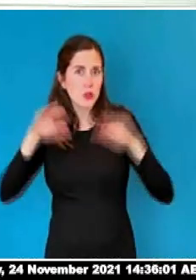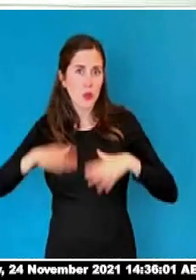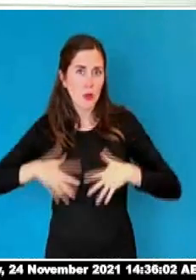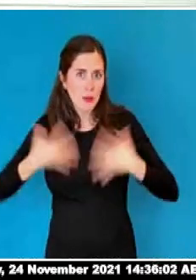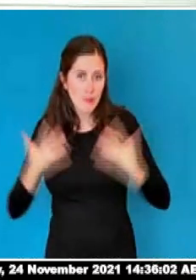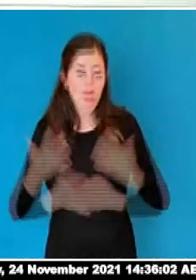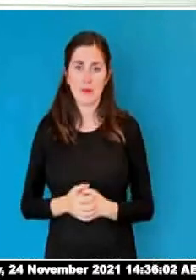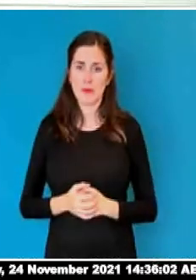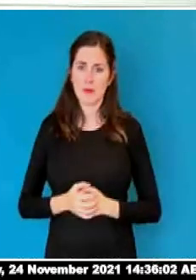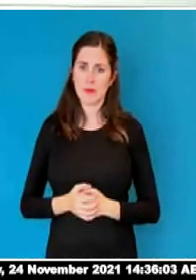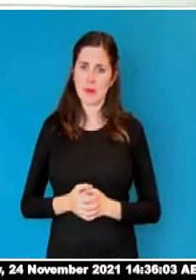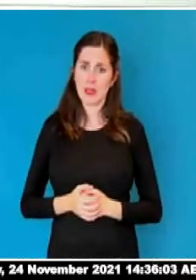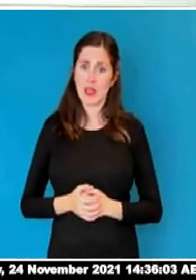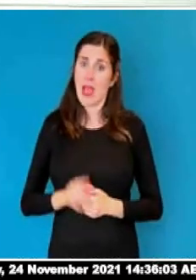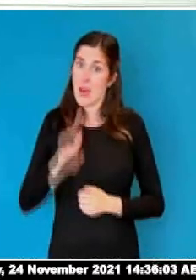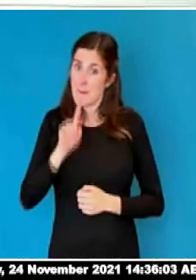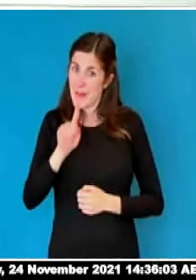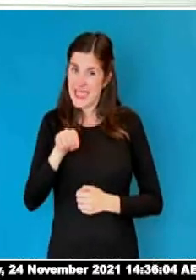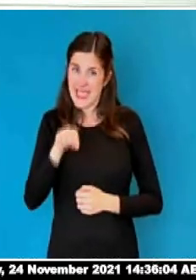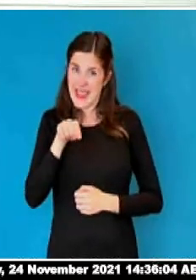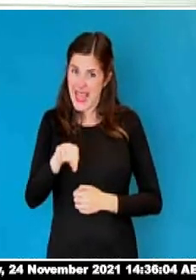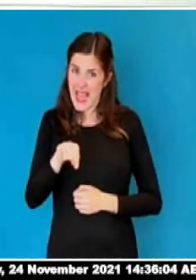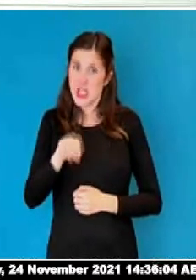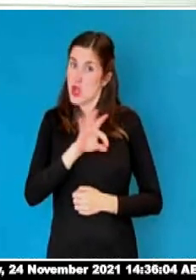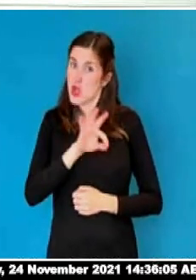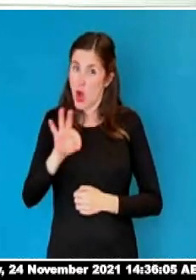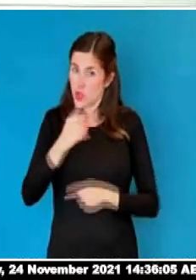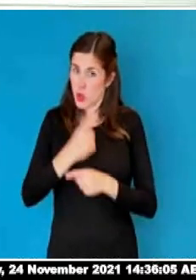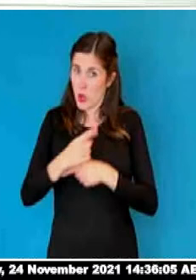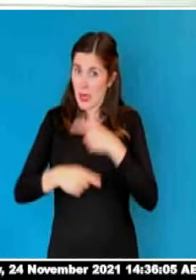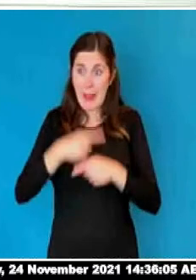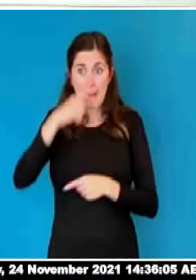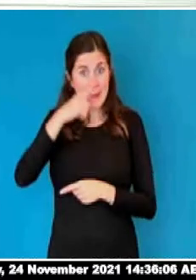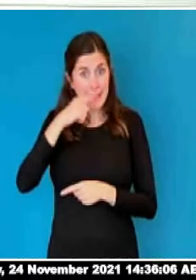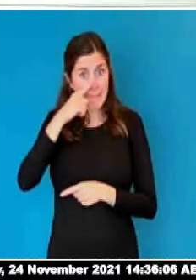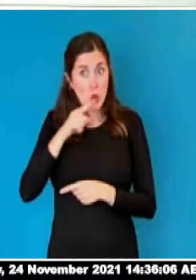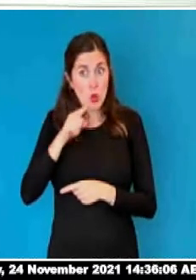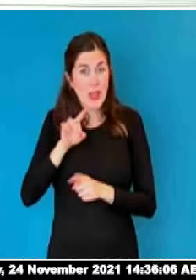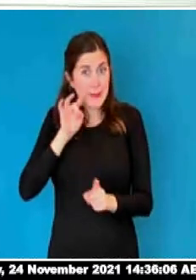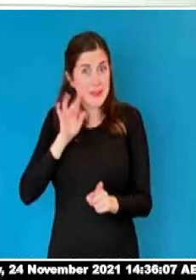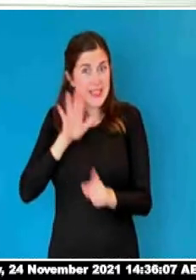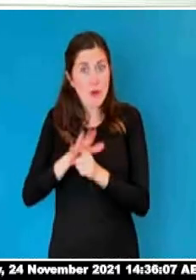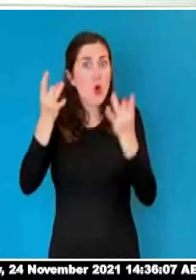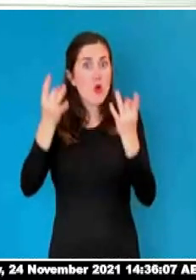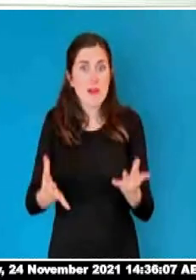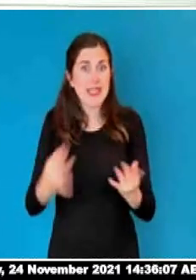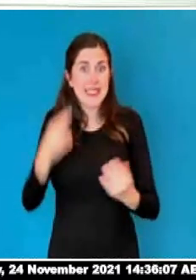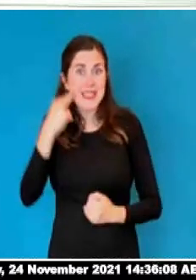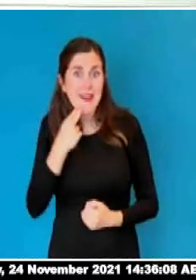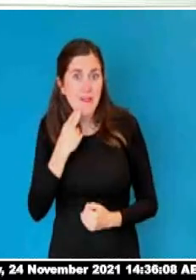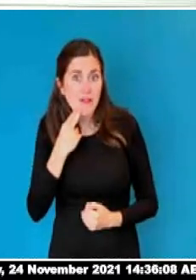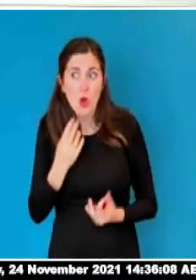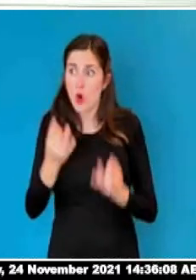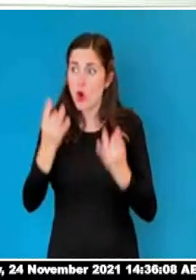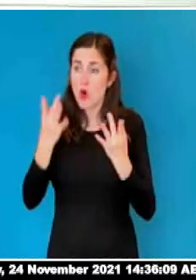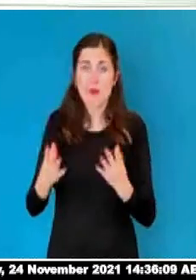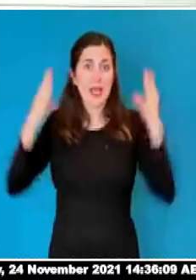health and safety of a person who comes to the workplace with a hearing loss or may be deaf or hearing impaired.